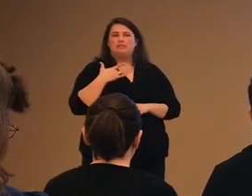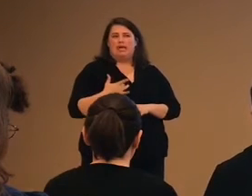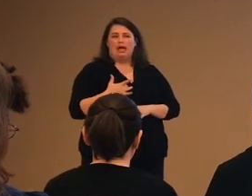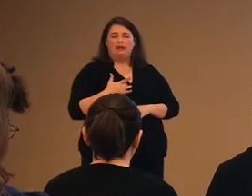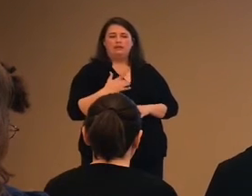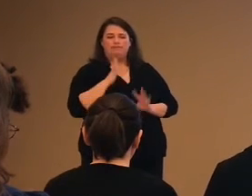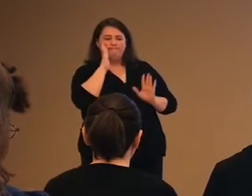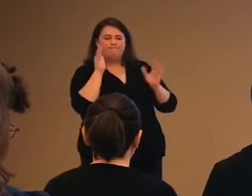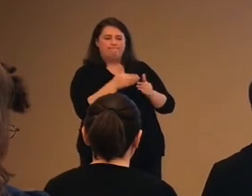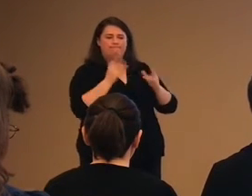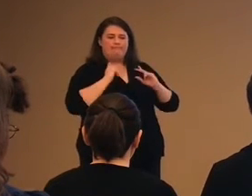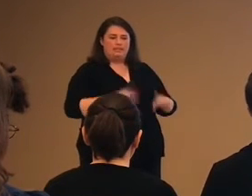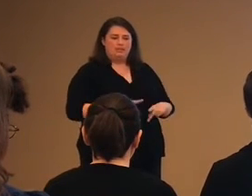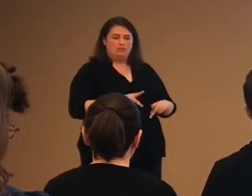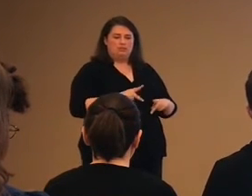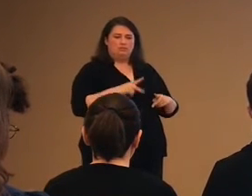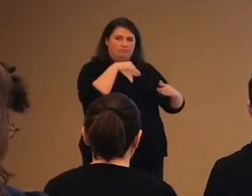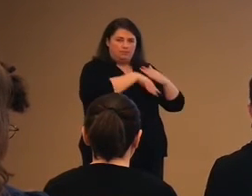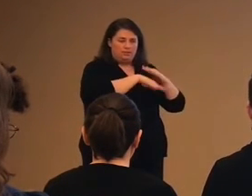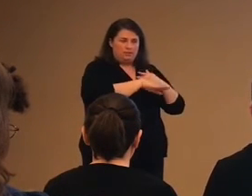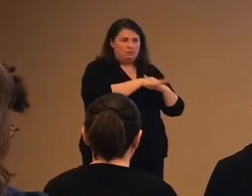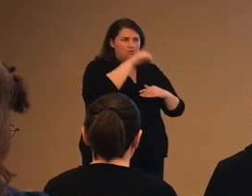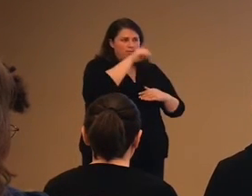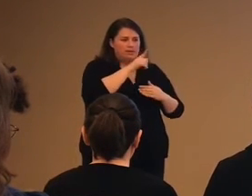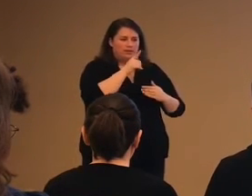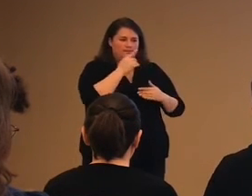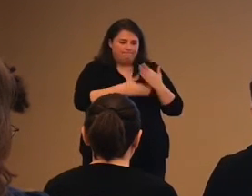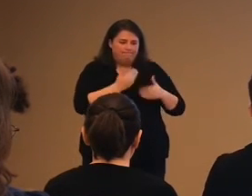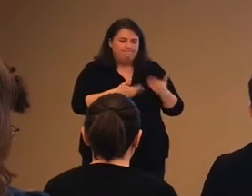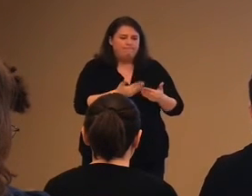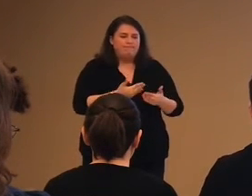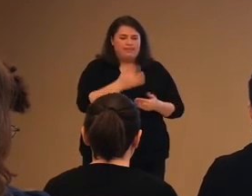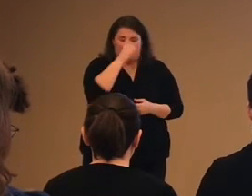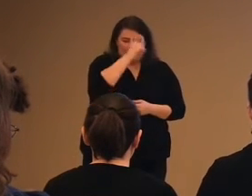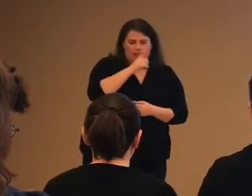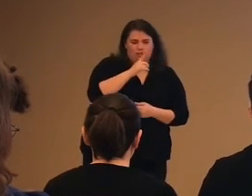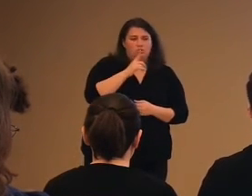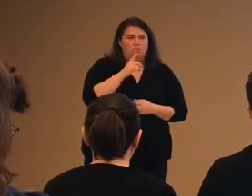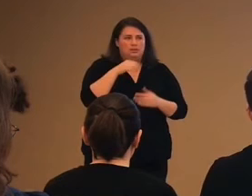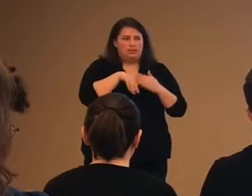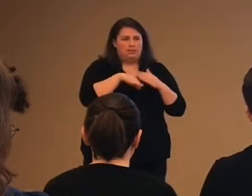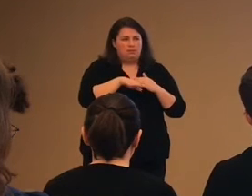But we really got the ball rolling on an electrical accessibility about two and a half years ago